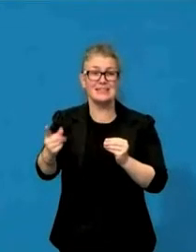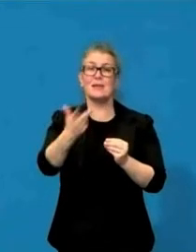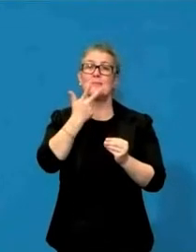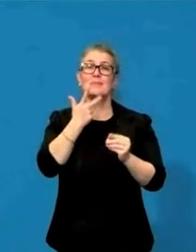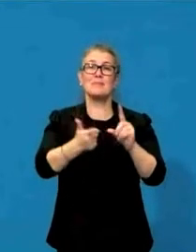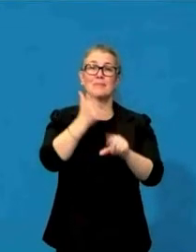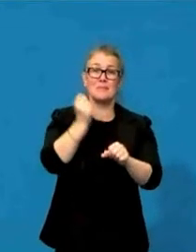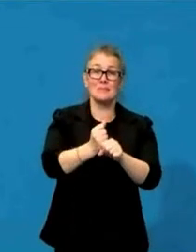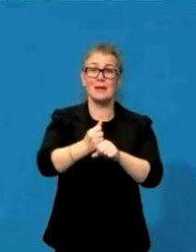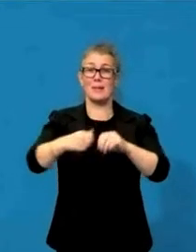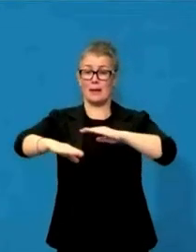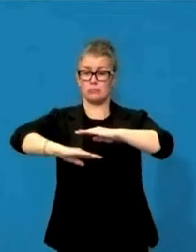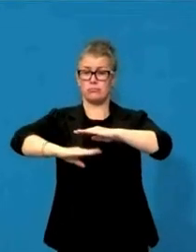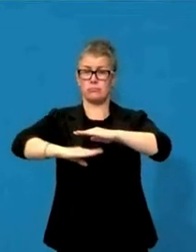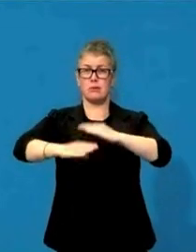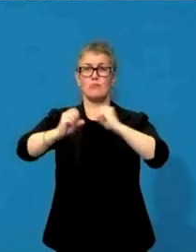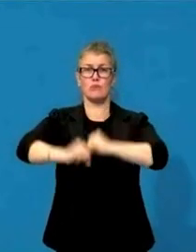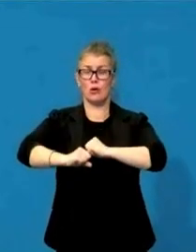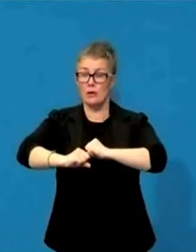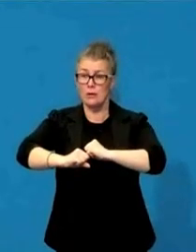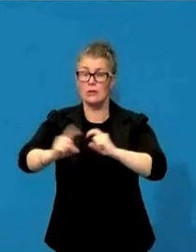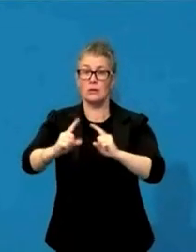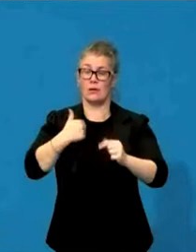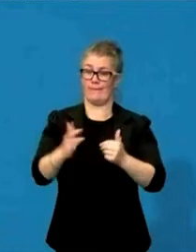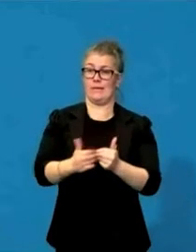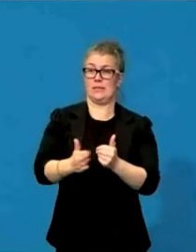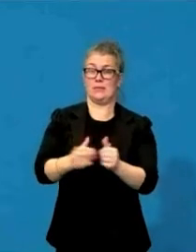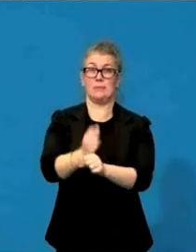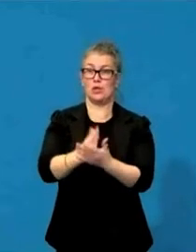burn it, then I would jump in and make sure that it didn't happen. And, you know, those sort of things.